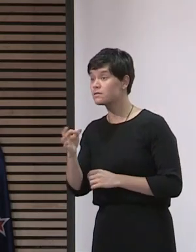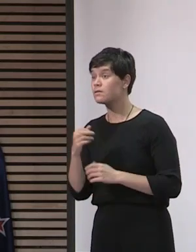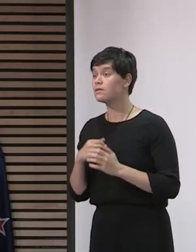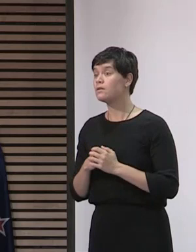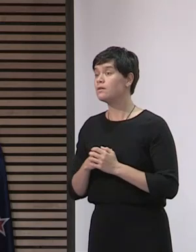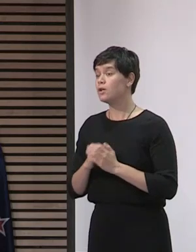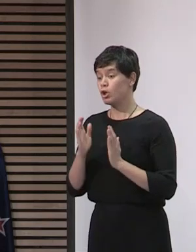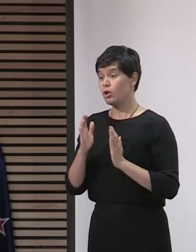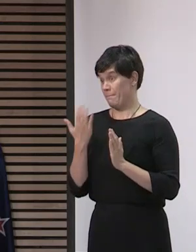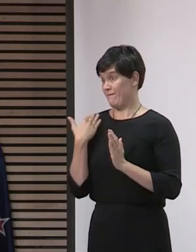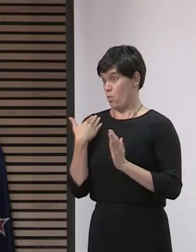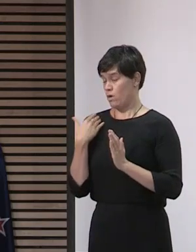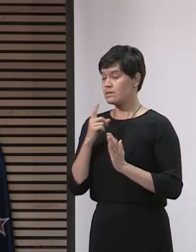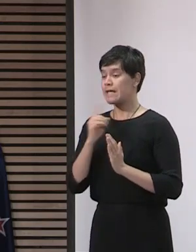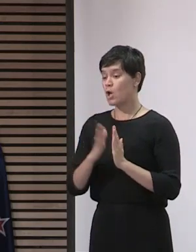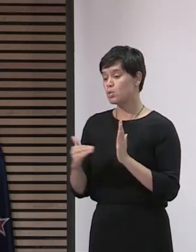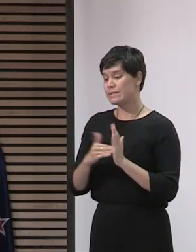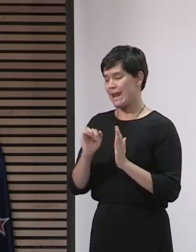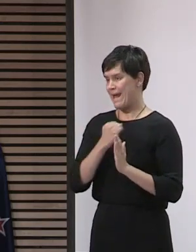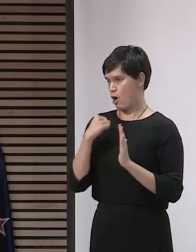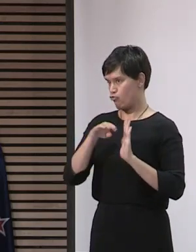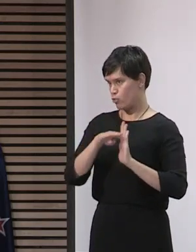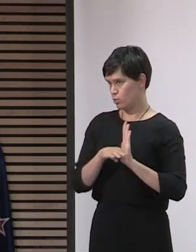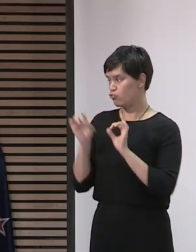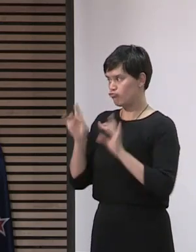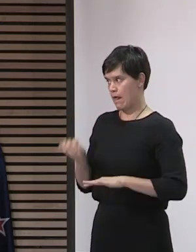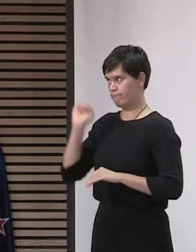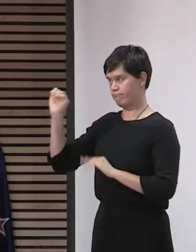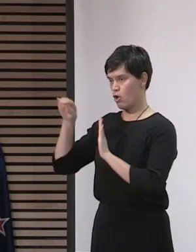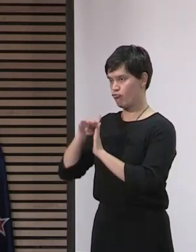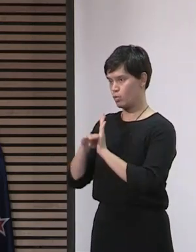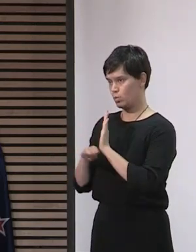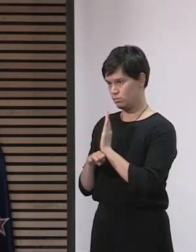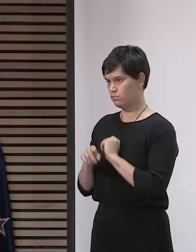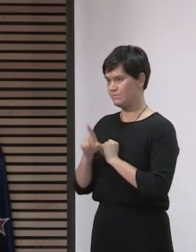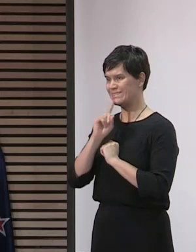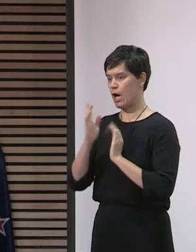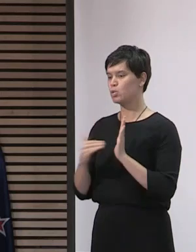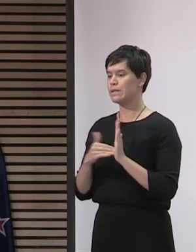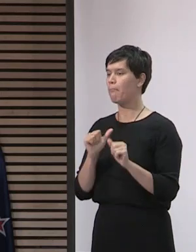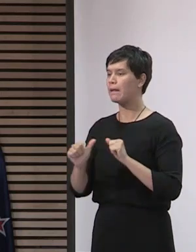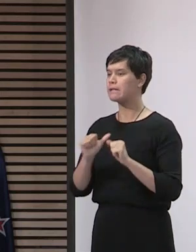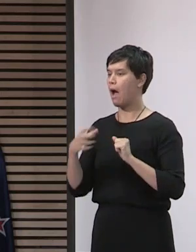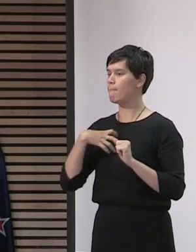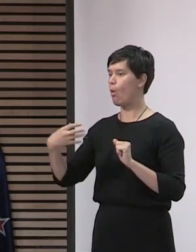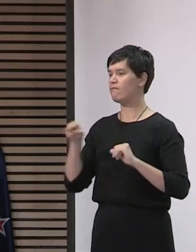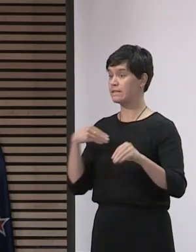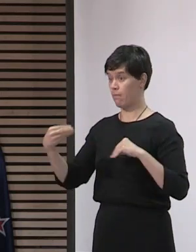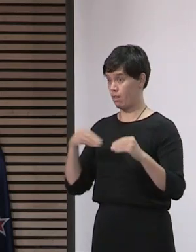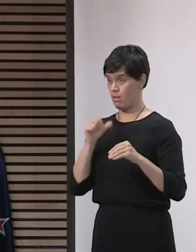Prime Minister, earlier on, you compared our restrictions, or New Zealand's restrictions, to Australia's, suggesting